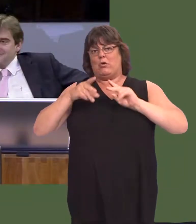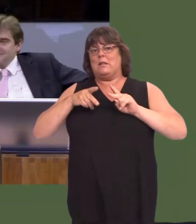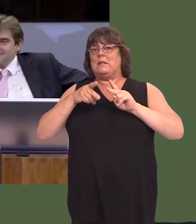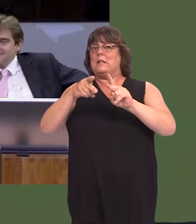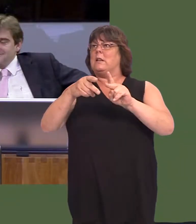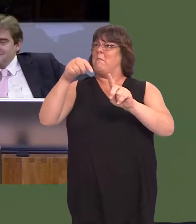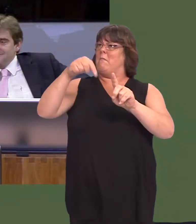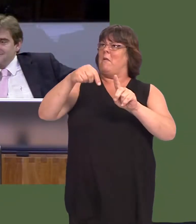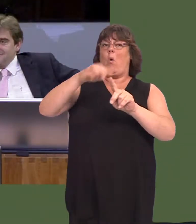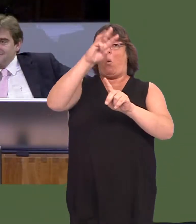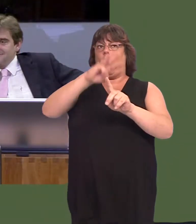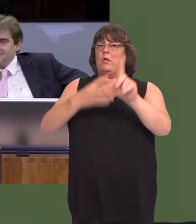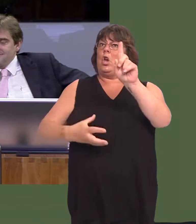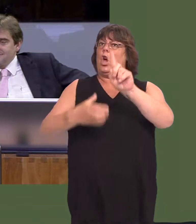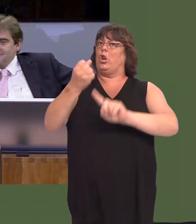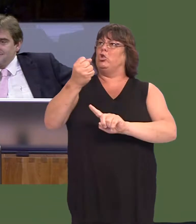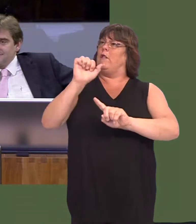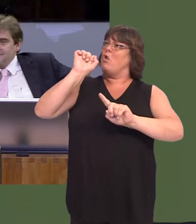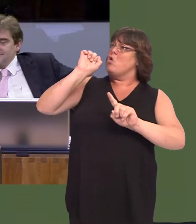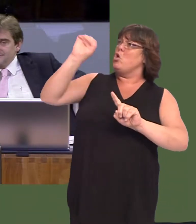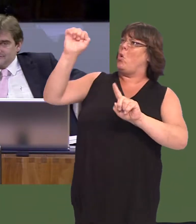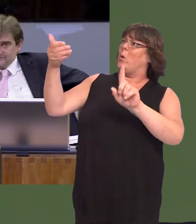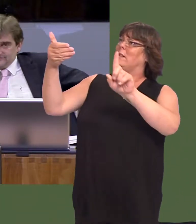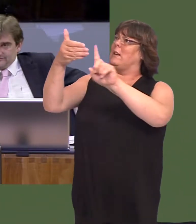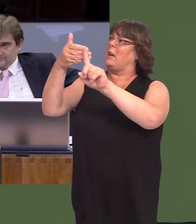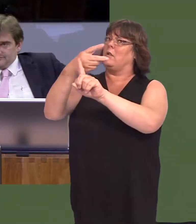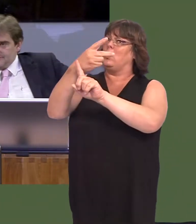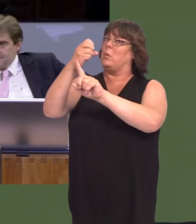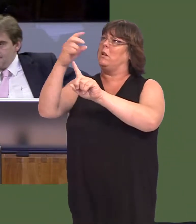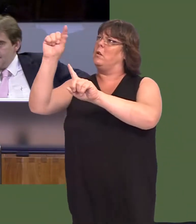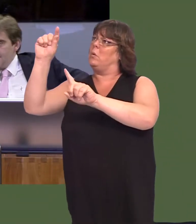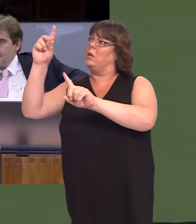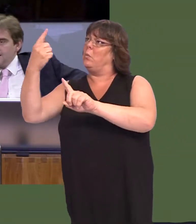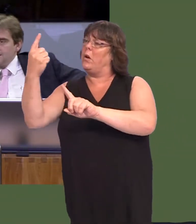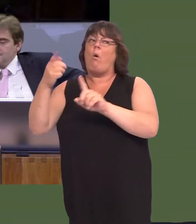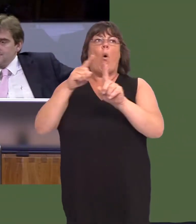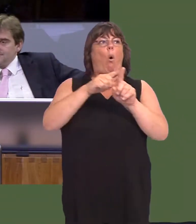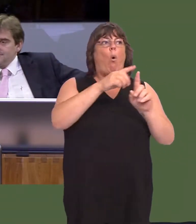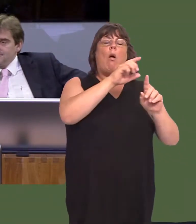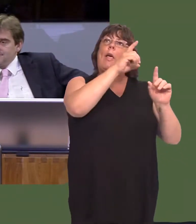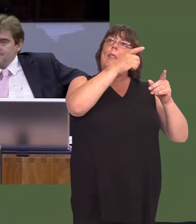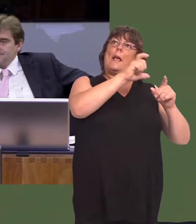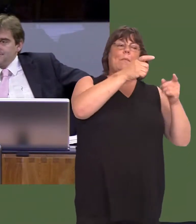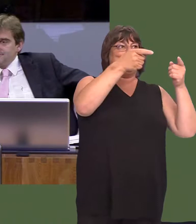will hit your target in 2021, or the Cabinet Secretaryís ambition for where she wants education to be?